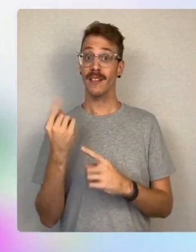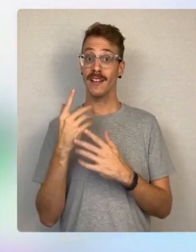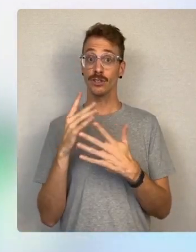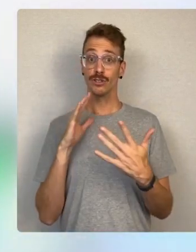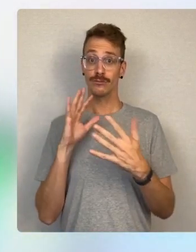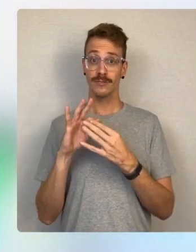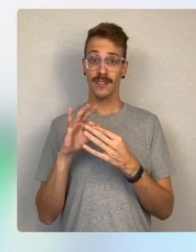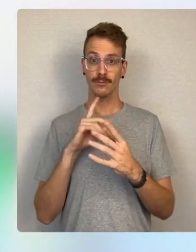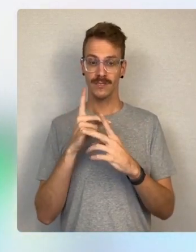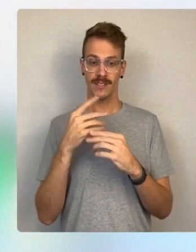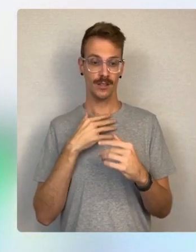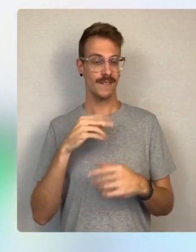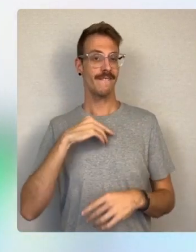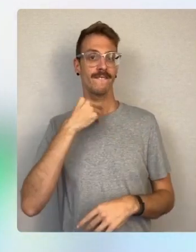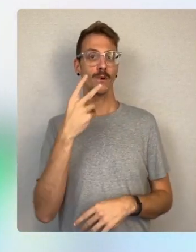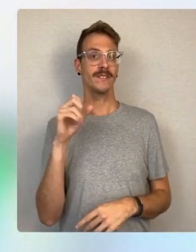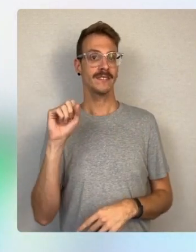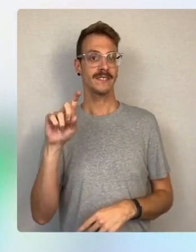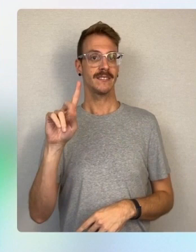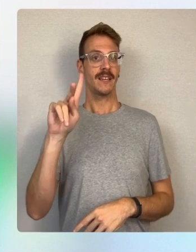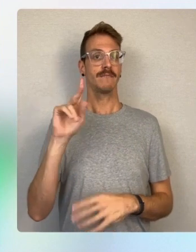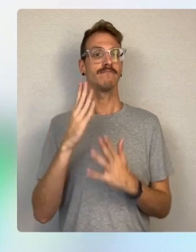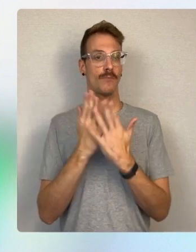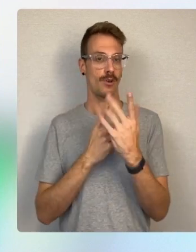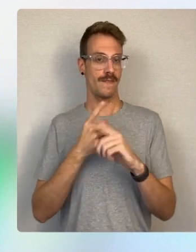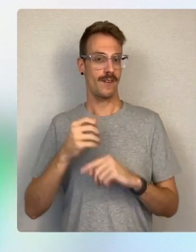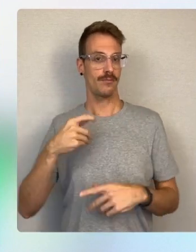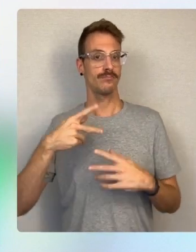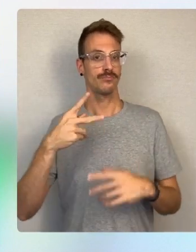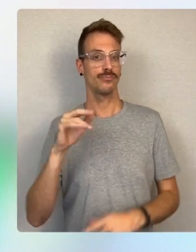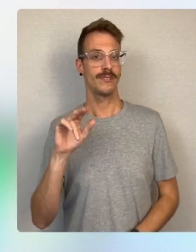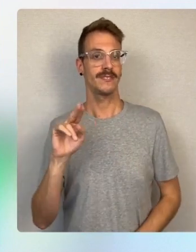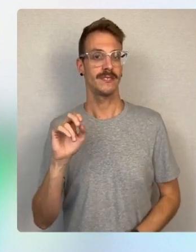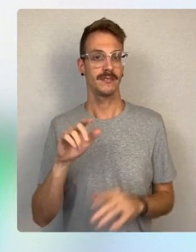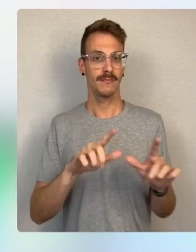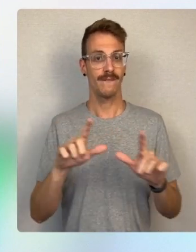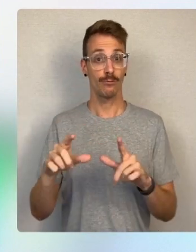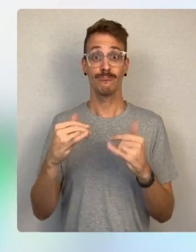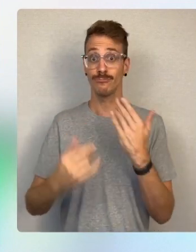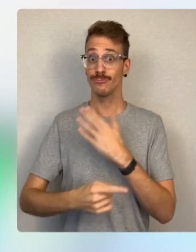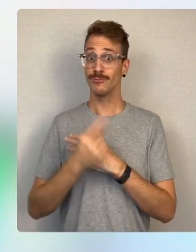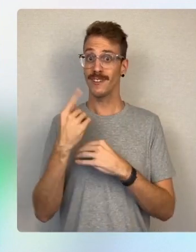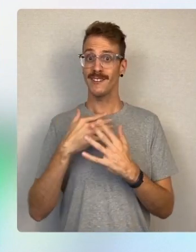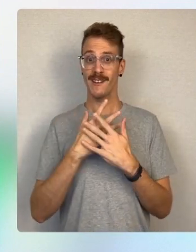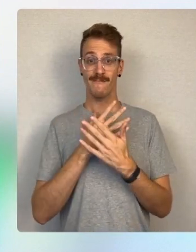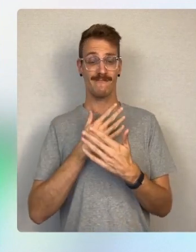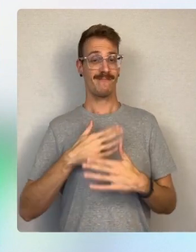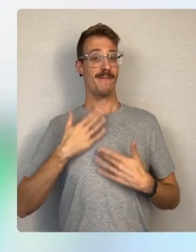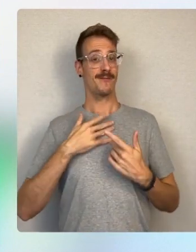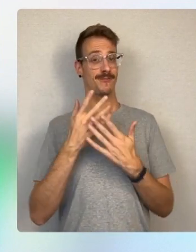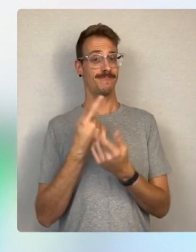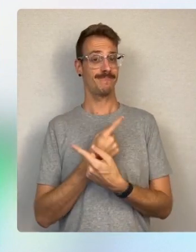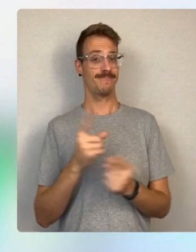Last year at Connect, we announced Voice SDK, part of the Presence Platform. Today I'm happy to share how we're expanding our offerings,